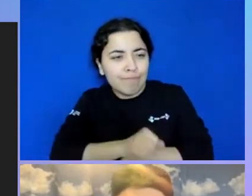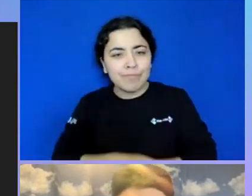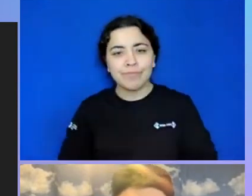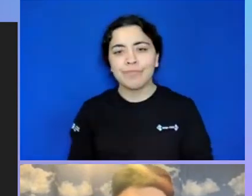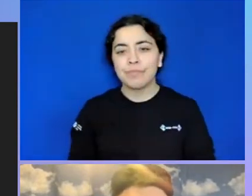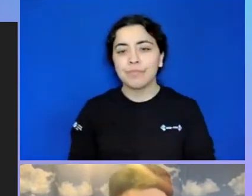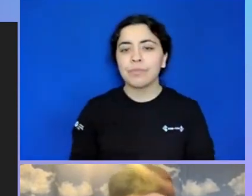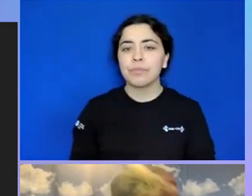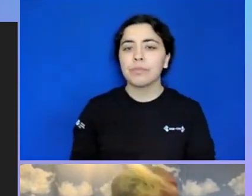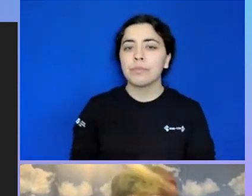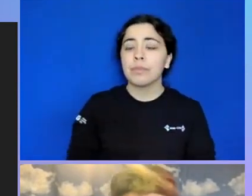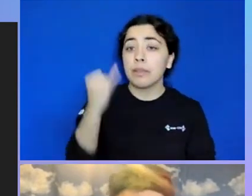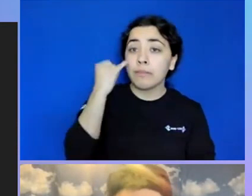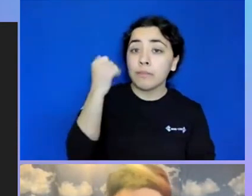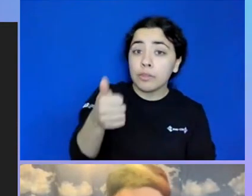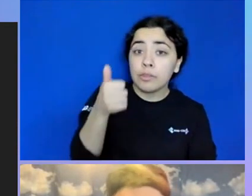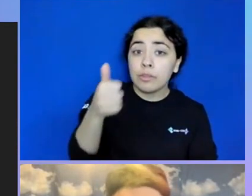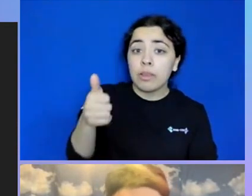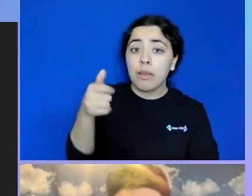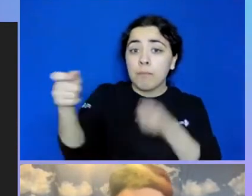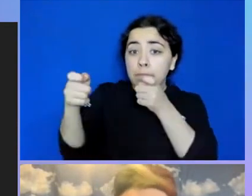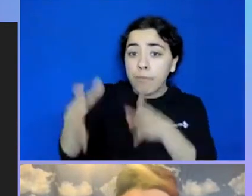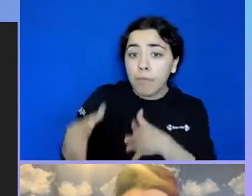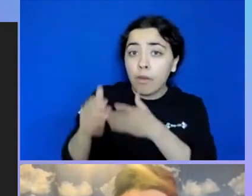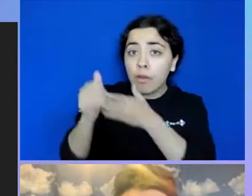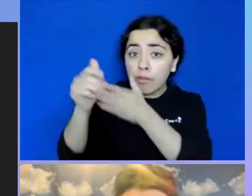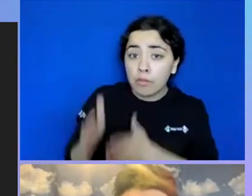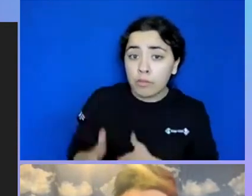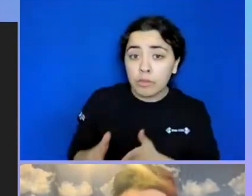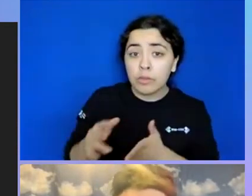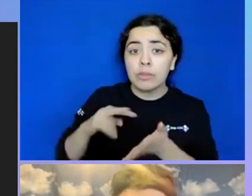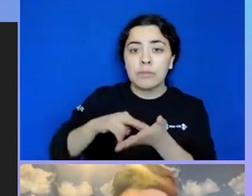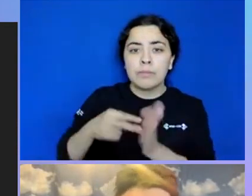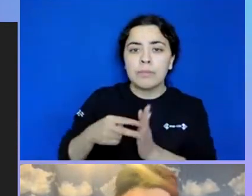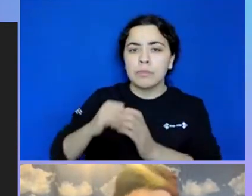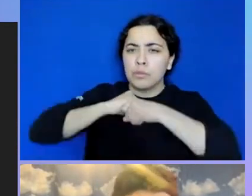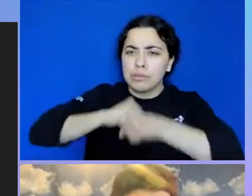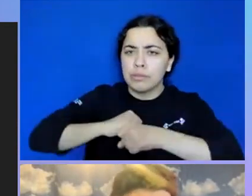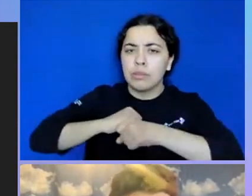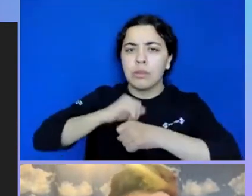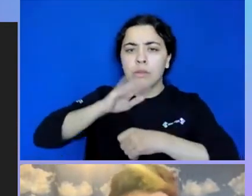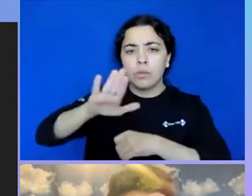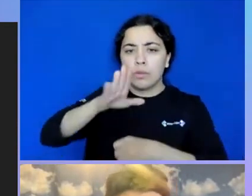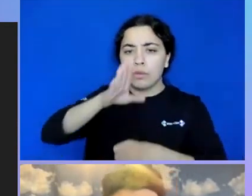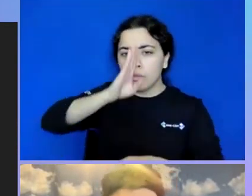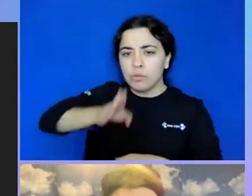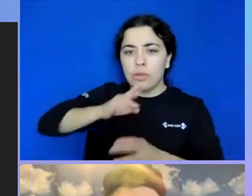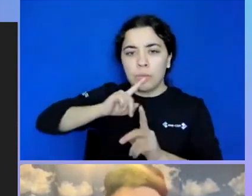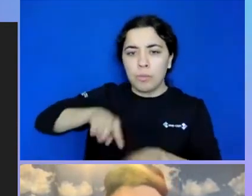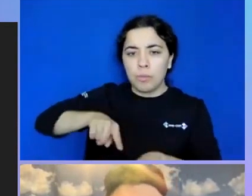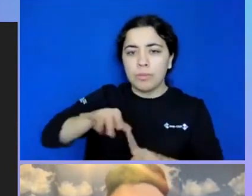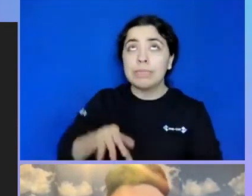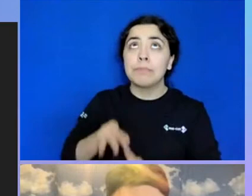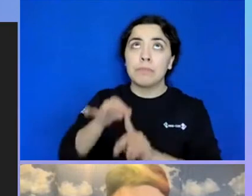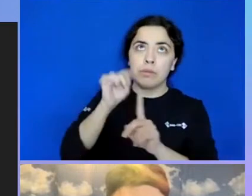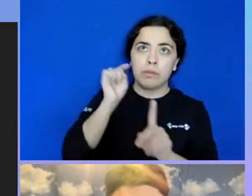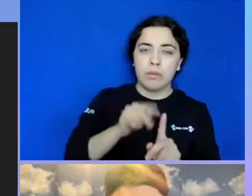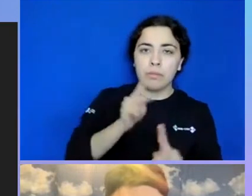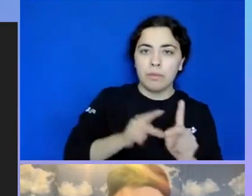your direct reports, especially those with disability from burnout. And I have some resources in the resource list